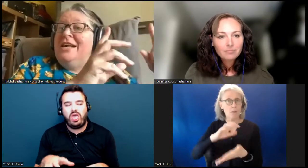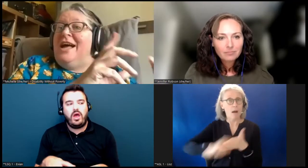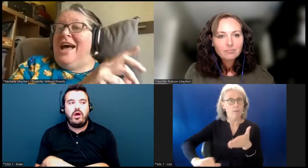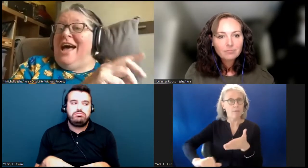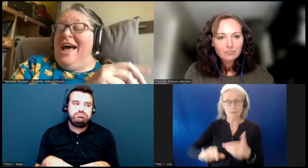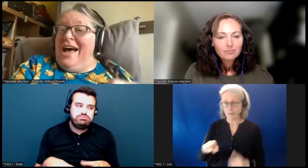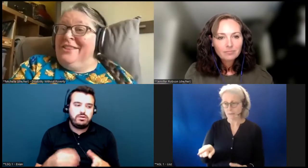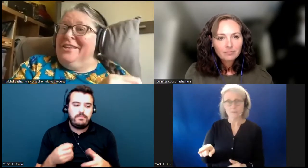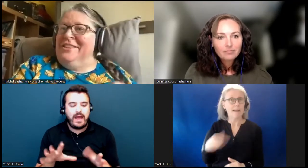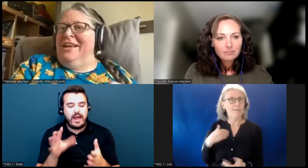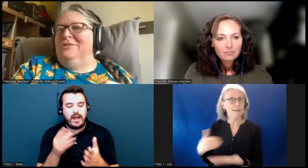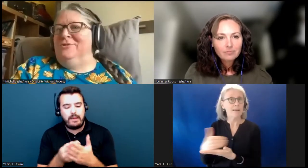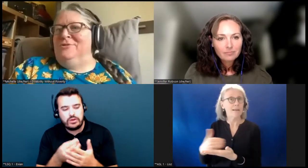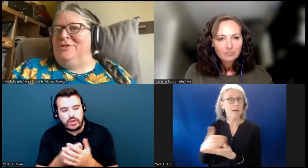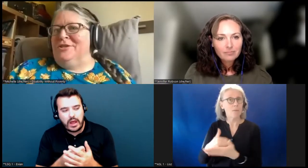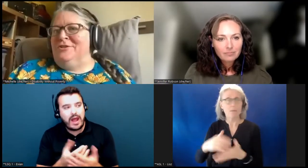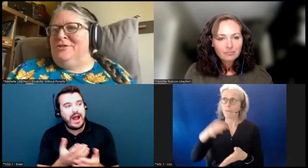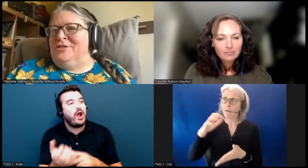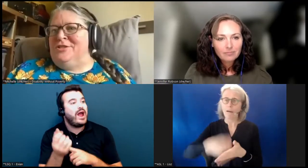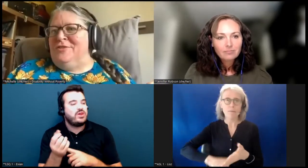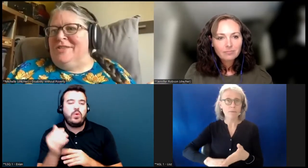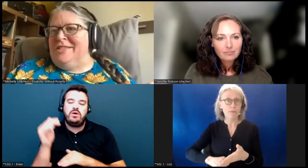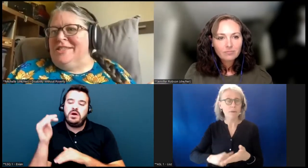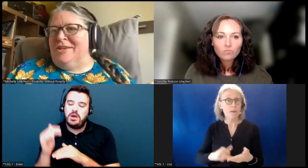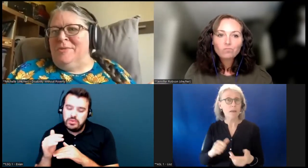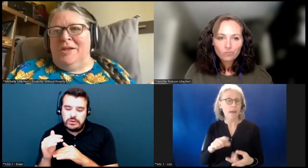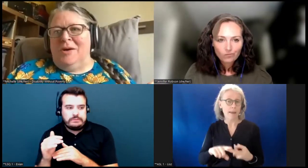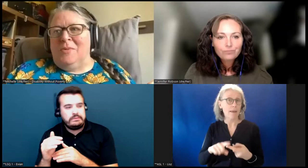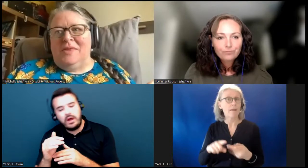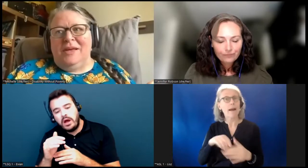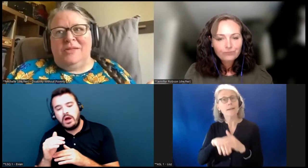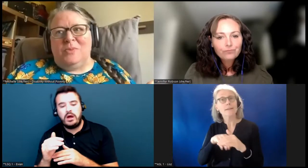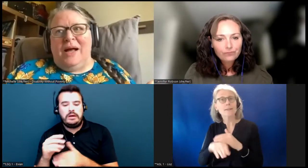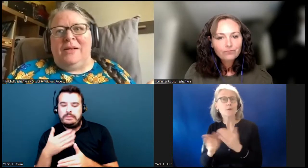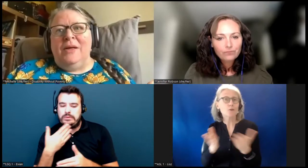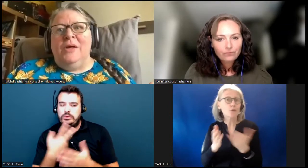ASK THEY LOSE GOODS AND SERVICES THAT COME ALONG WITH IT AS WELL.